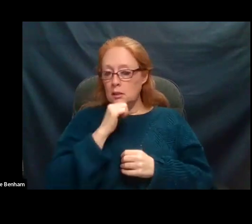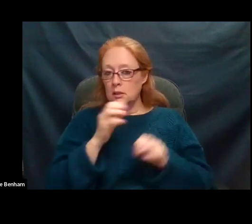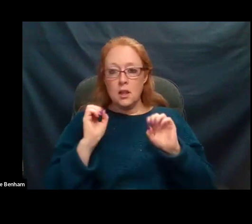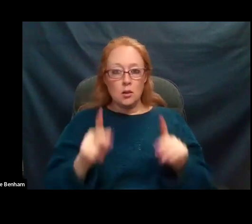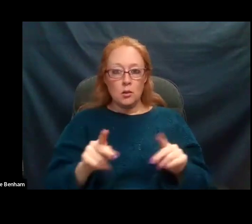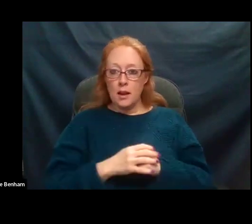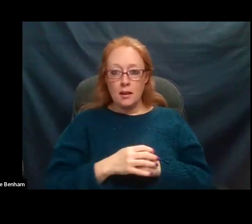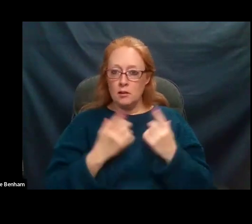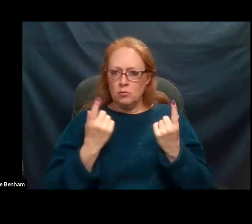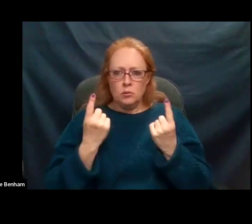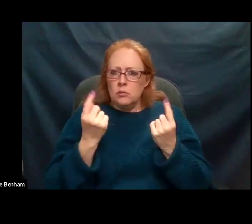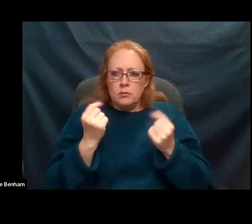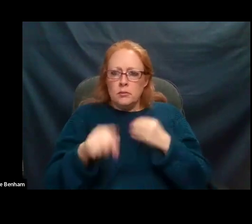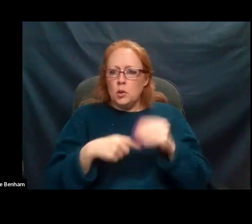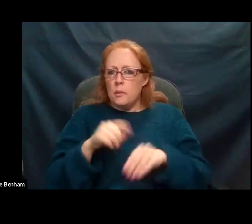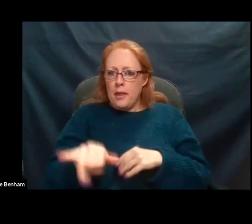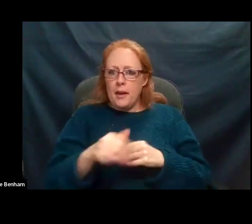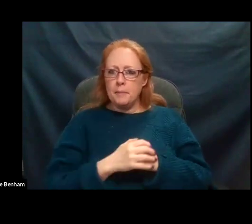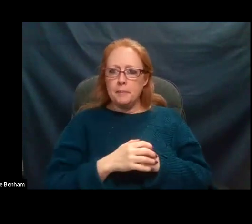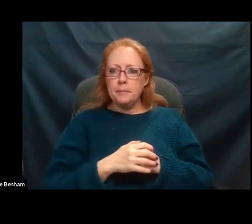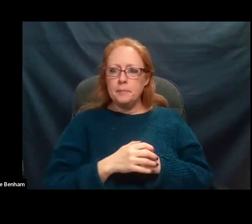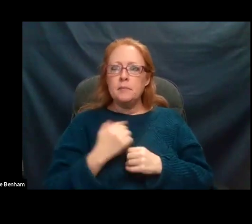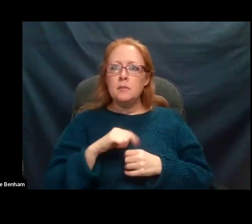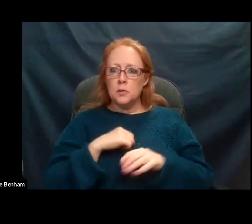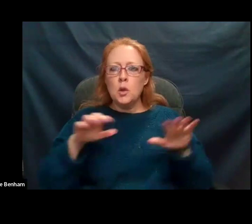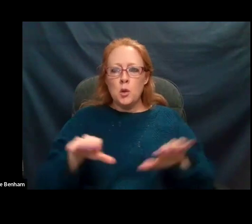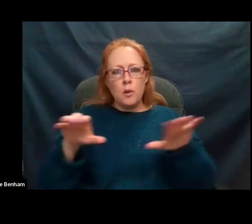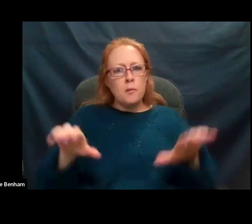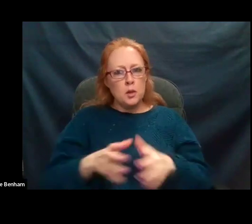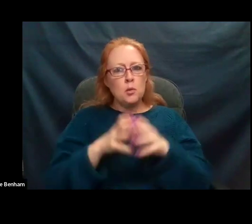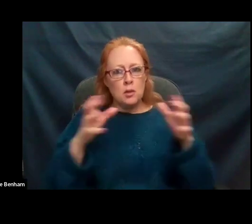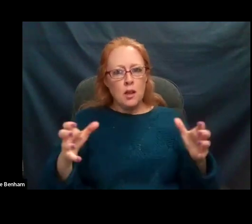And then you worry about the people that we don't even know about that didn't reach out to get help from us because maybe they wept receiving they just ad had straight Medicaid and they are lost. That's not okay. What are we doing about that?